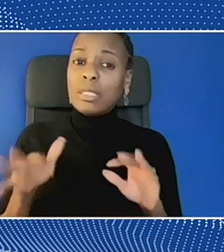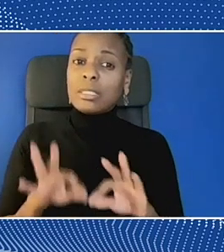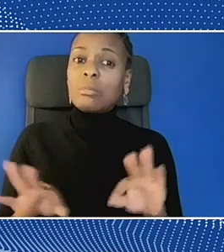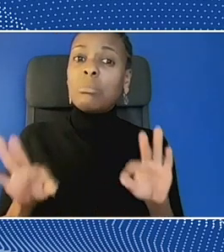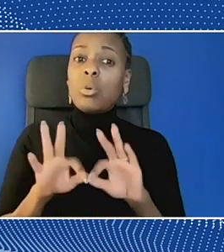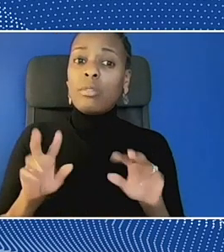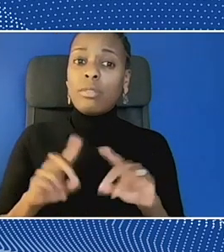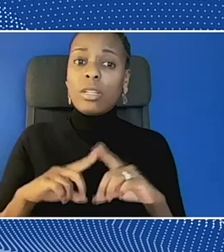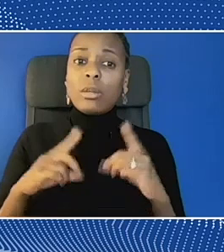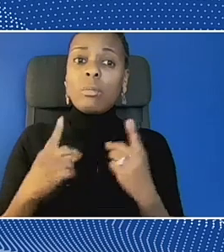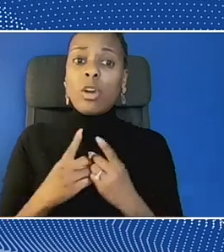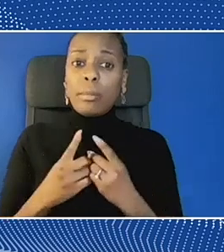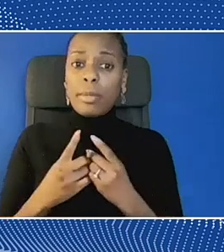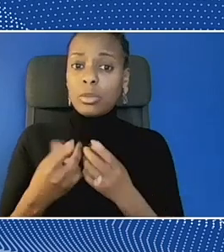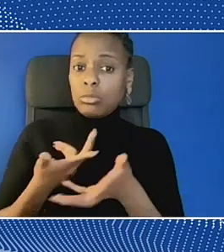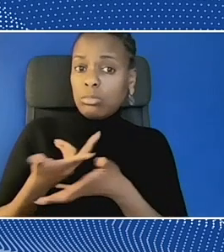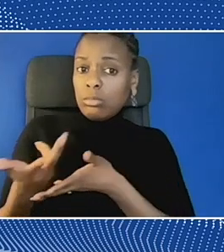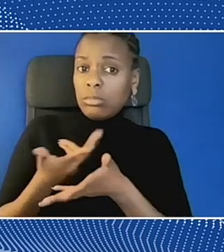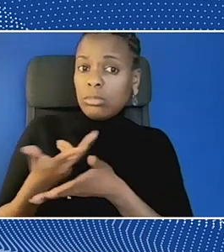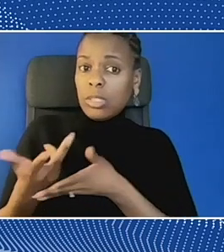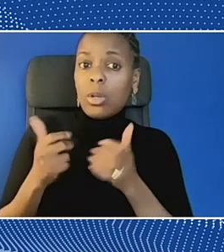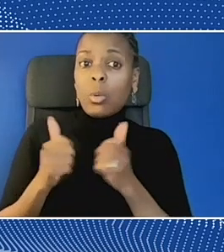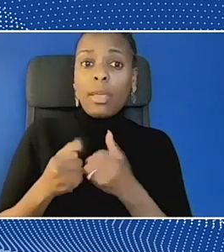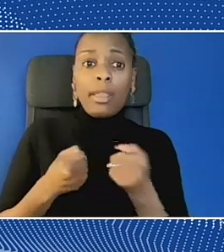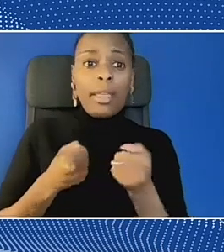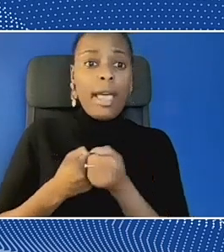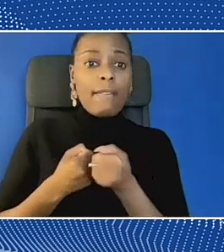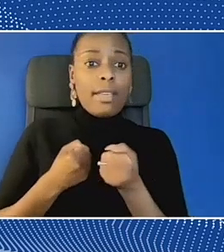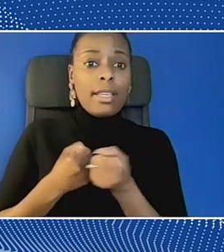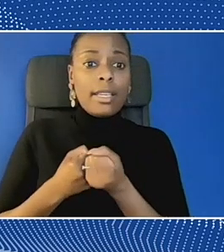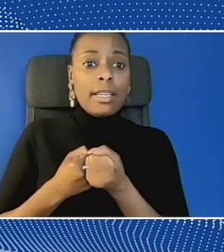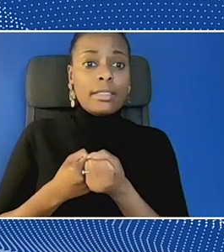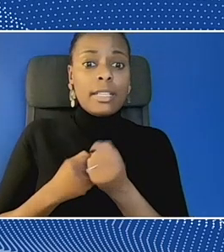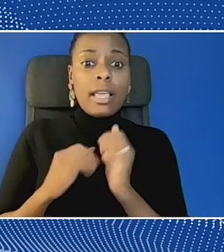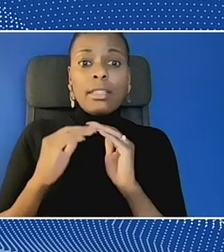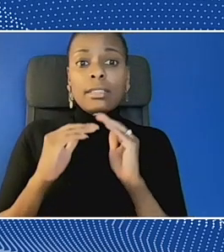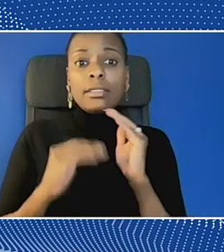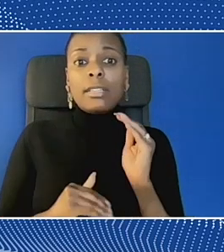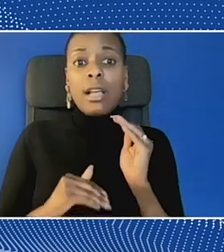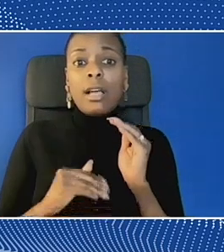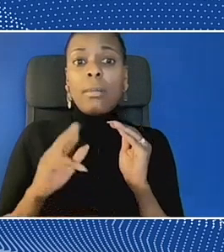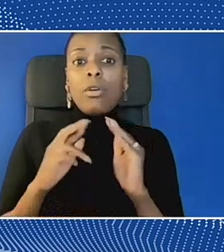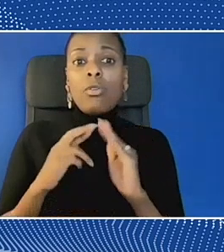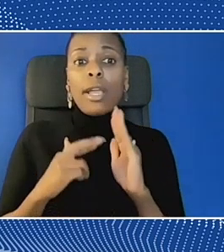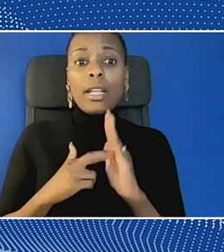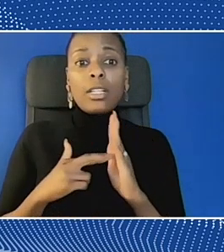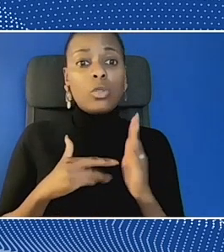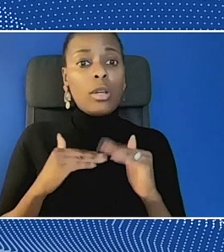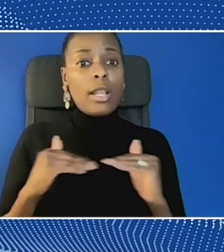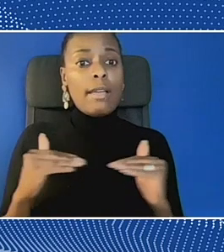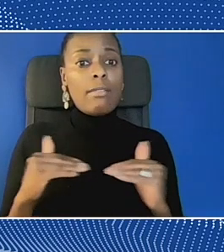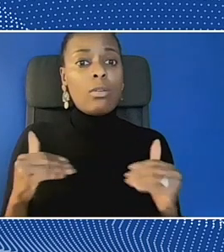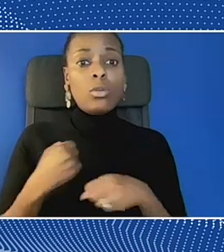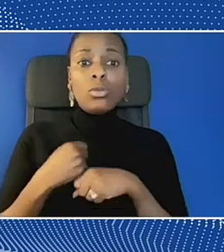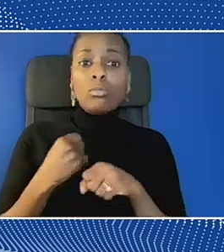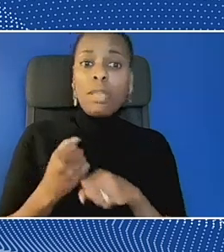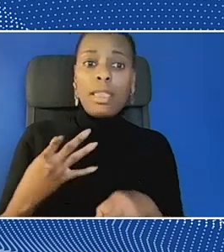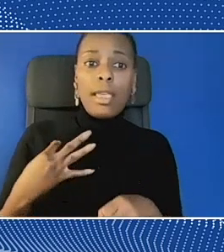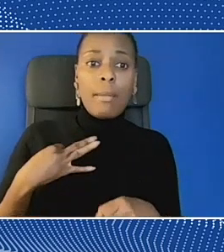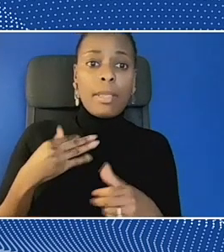consult with various advocates at the subregulatory level to make the application process the least disruptive